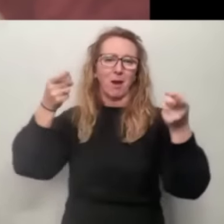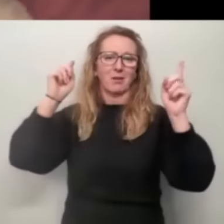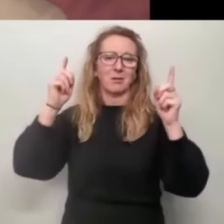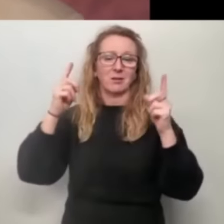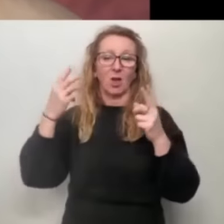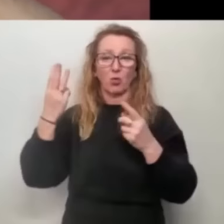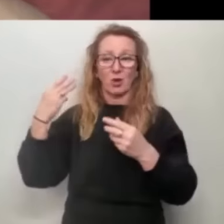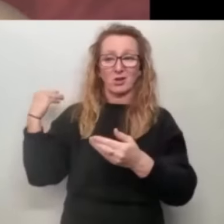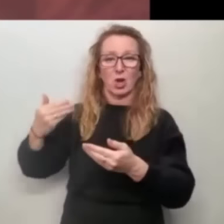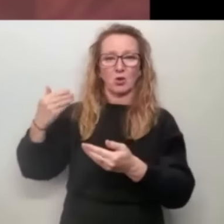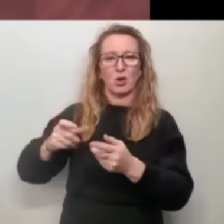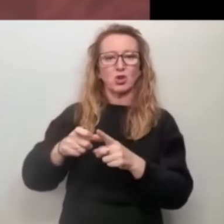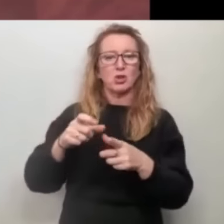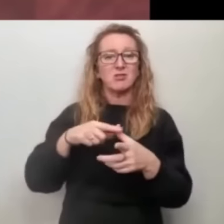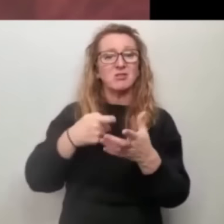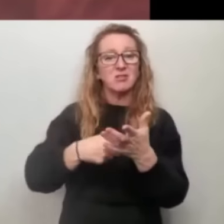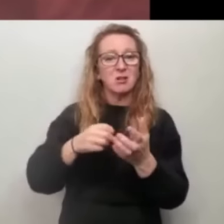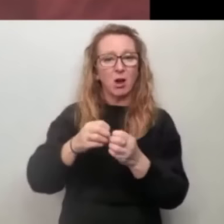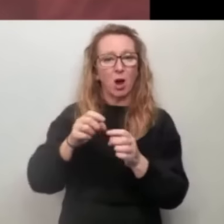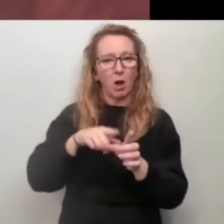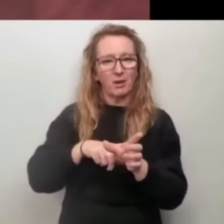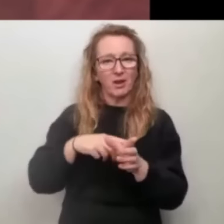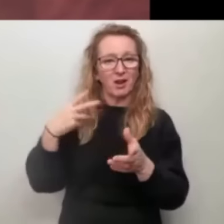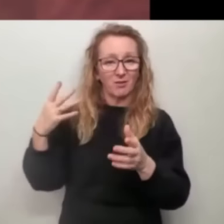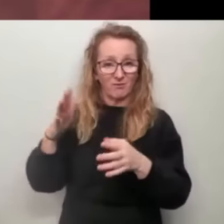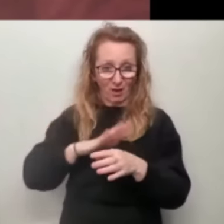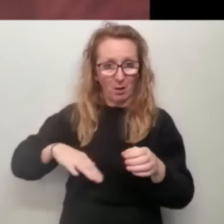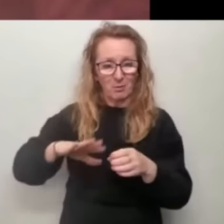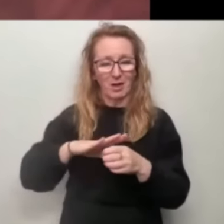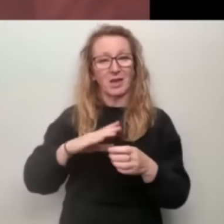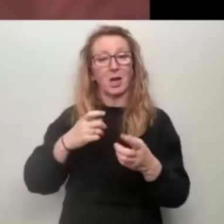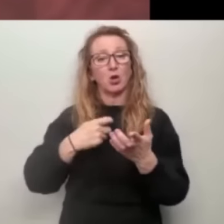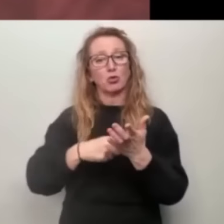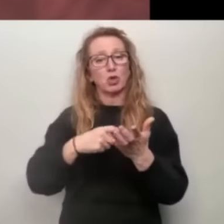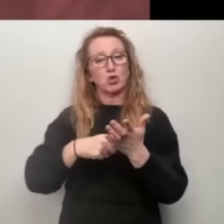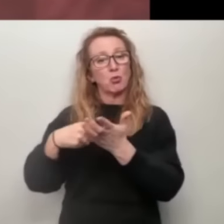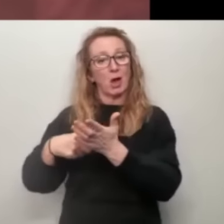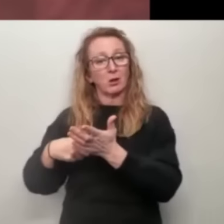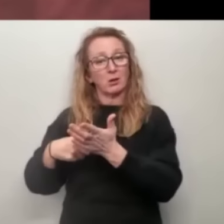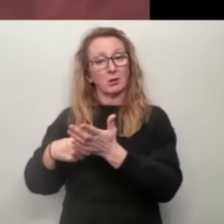of the Derby family, Richard Reynolds and Iron Madge, John Wilkinson to name but a few.